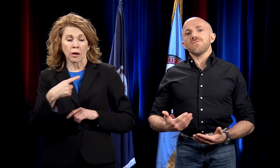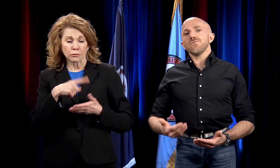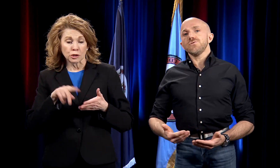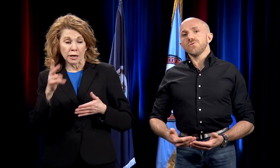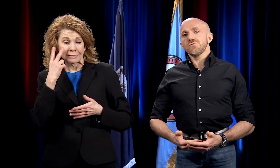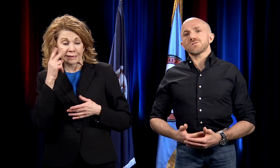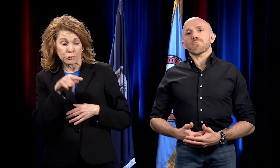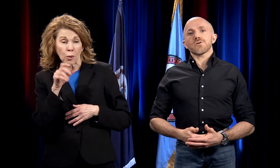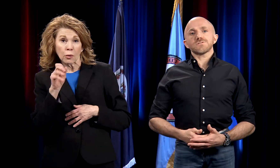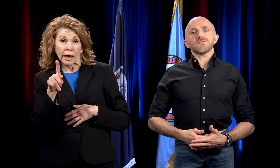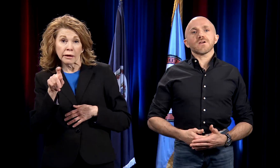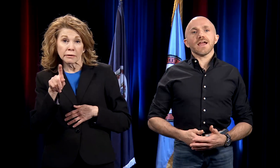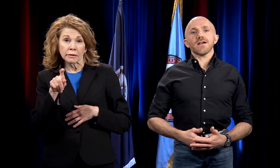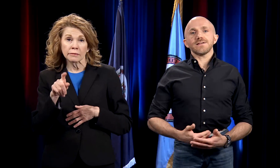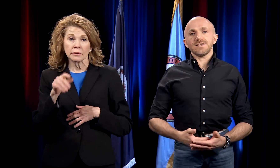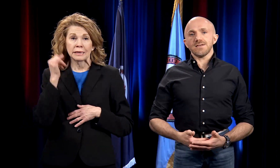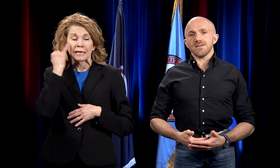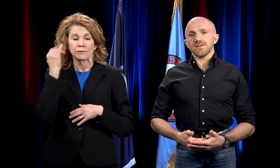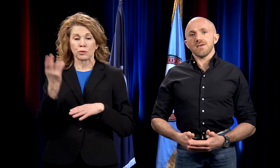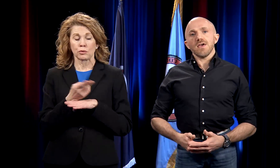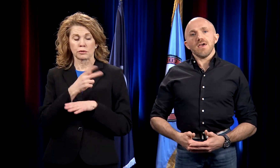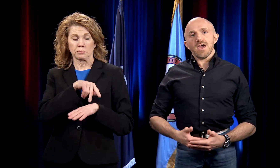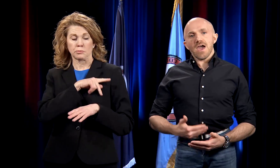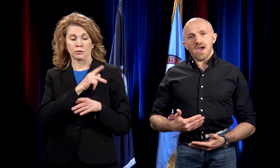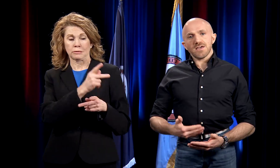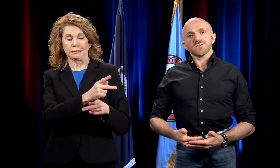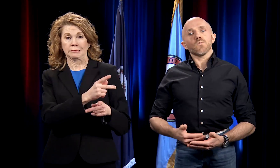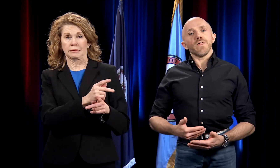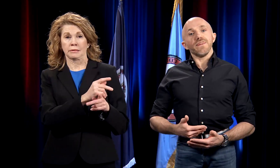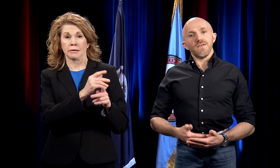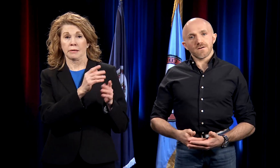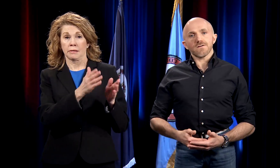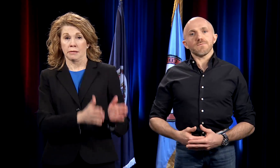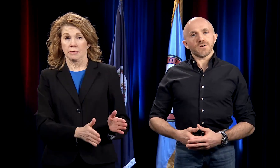you use a personal care attendant, ask what their